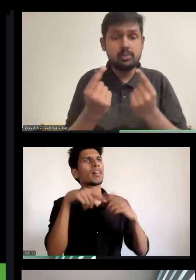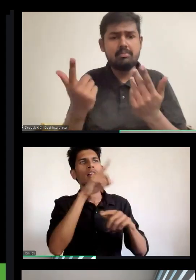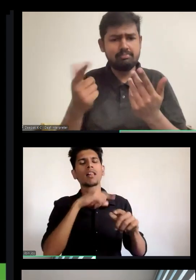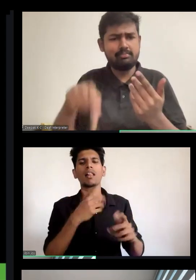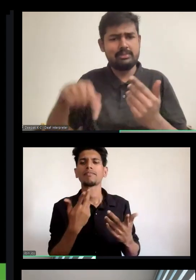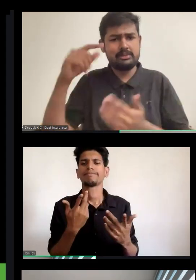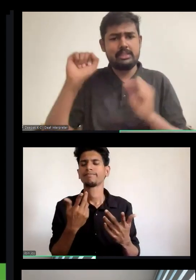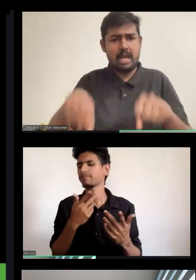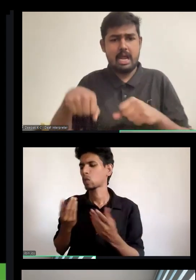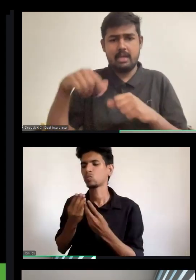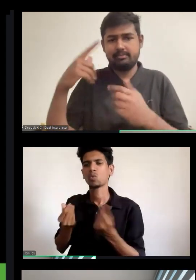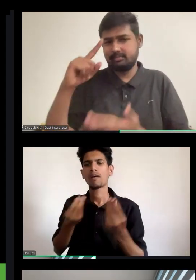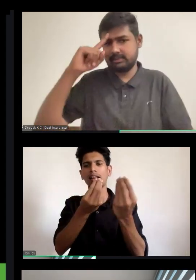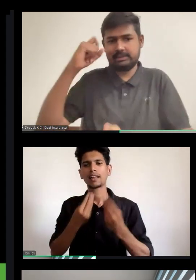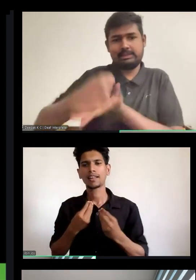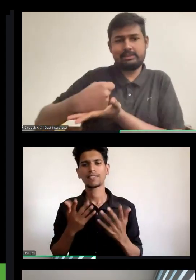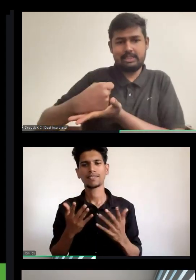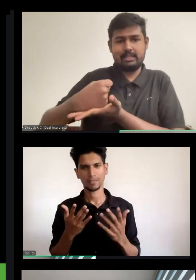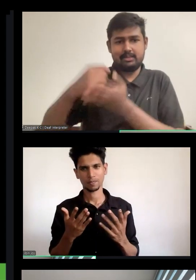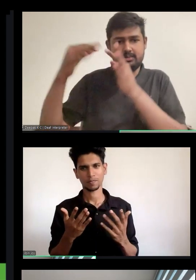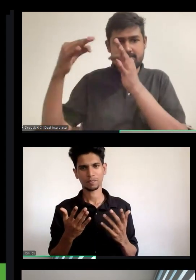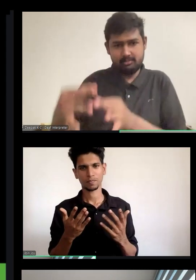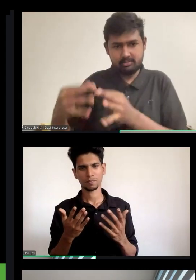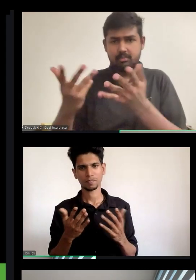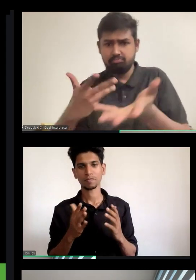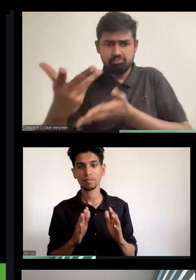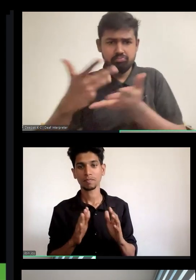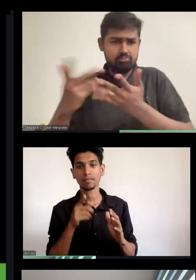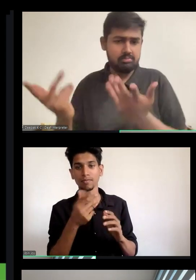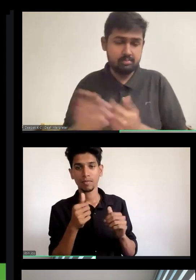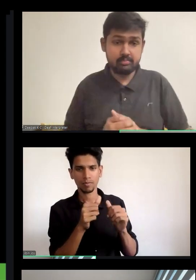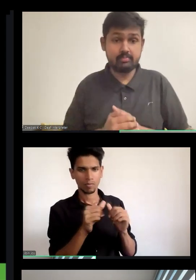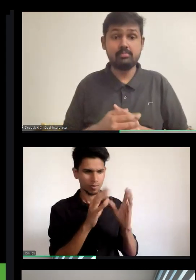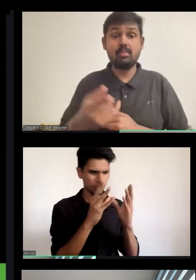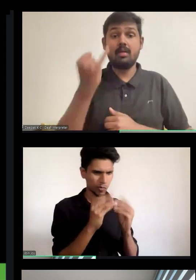When it comes to audit and remediation again, you could always be on the remediation hamster wheel.